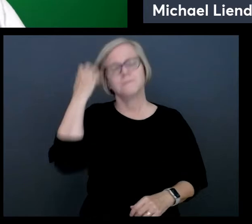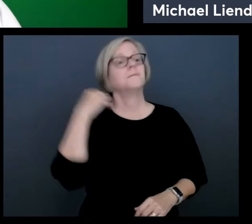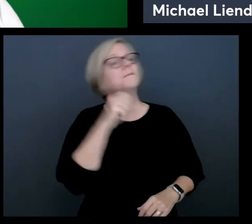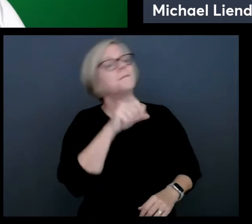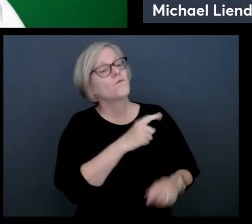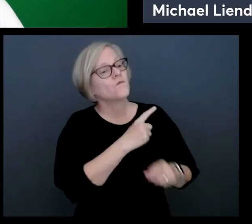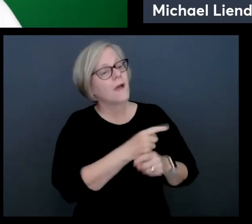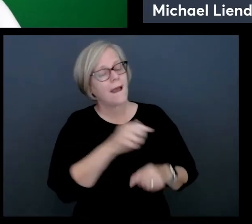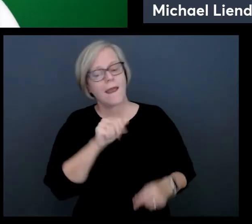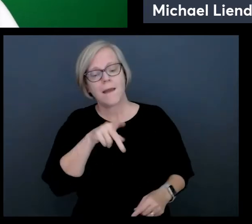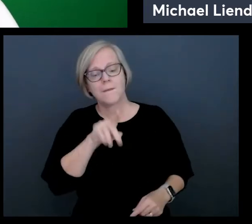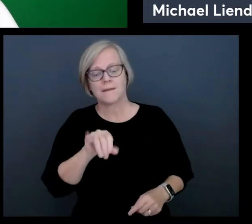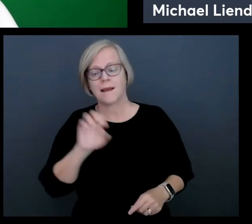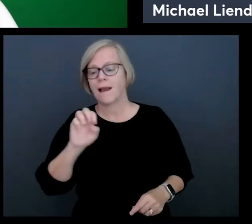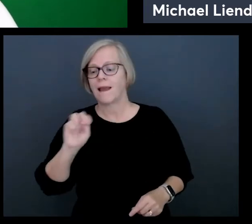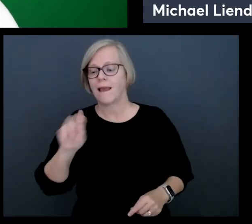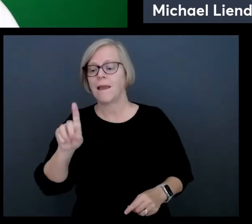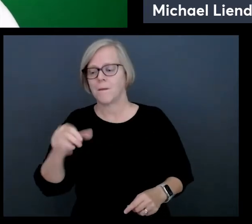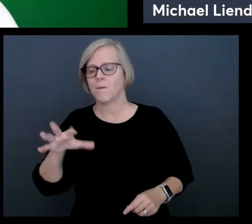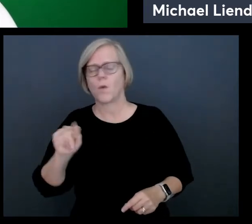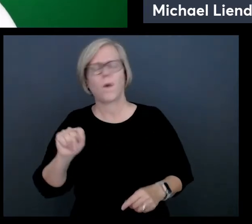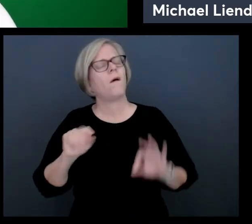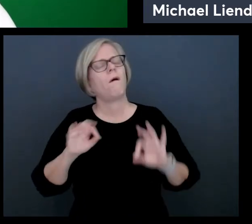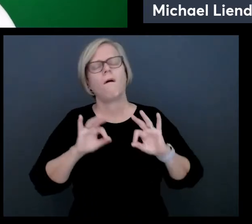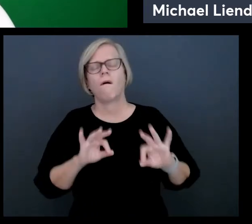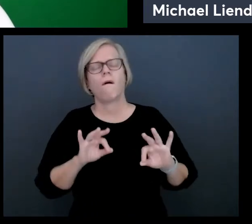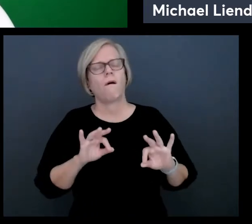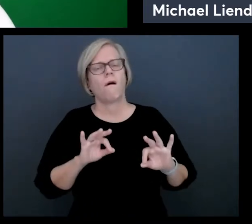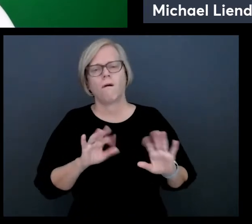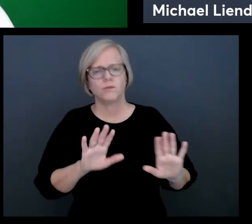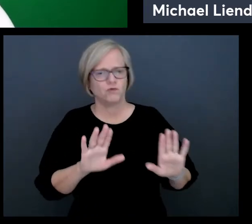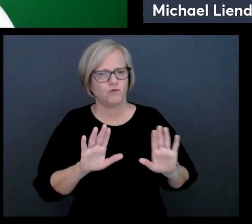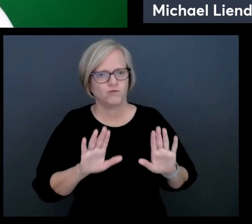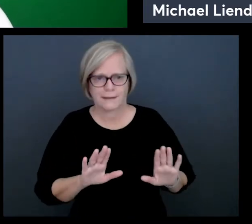Yeah, from an API endpoint perspective, it's great,